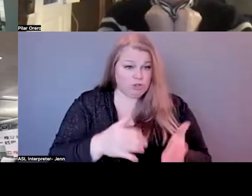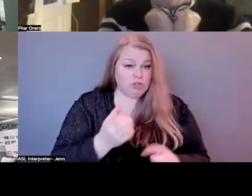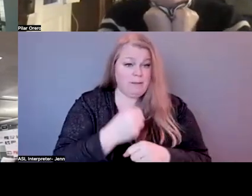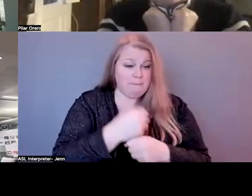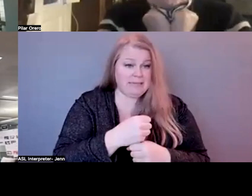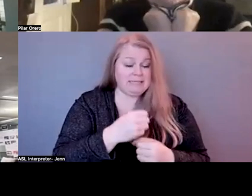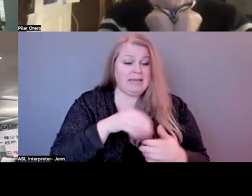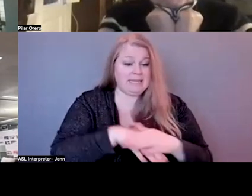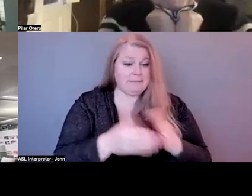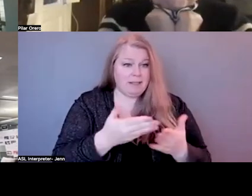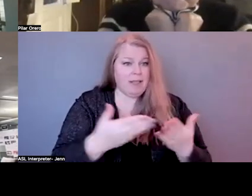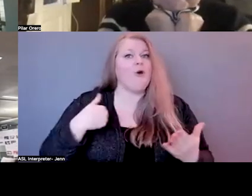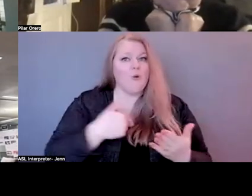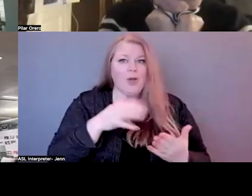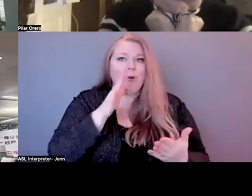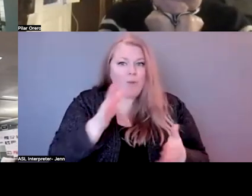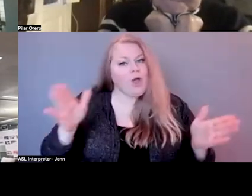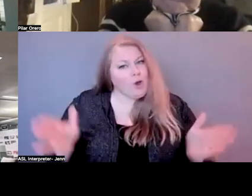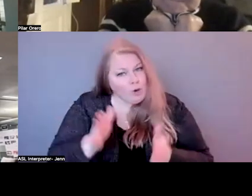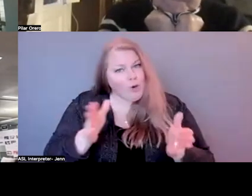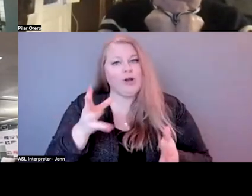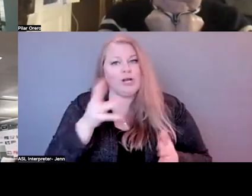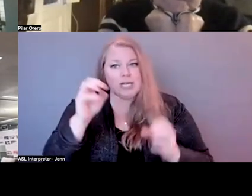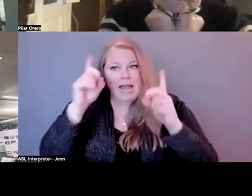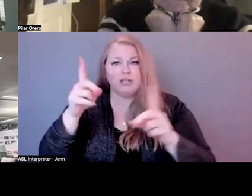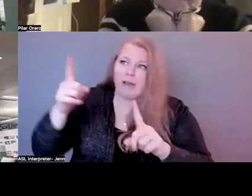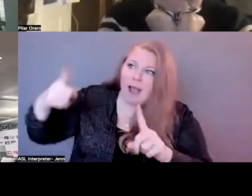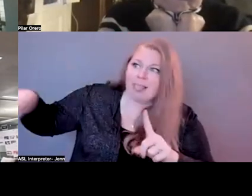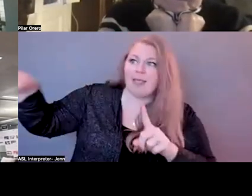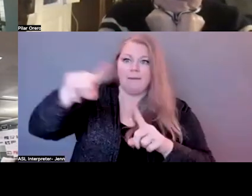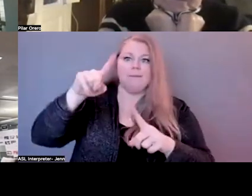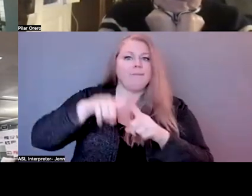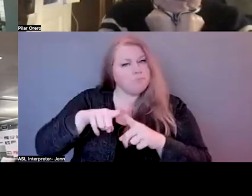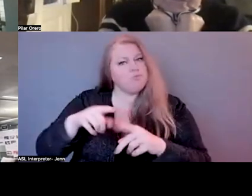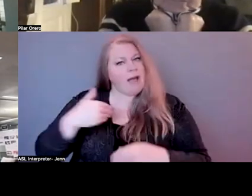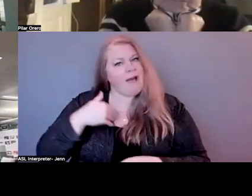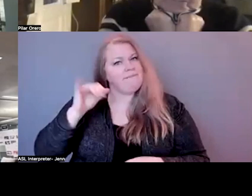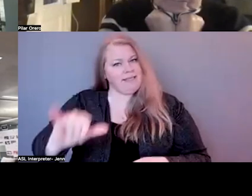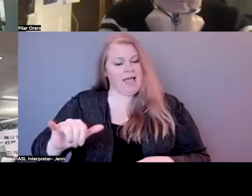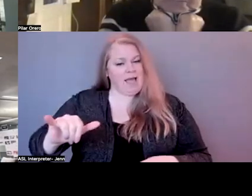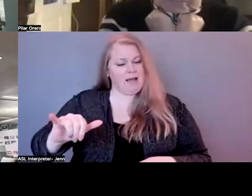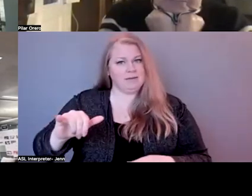We are going to encourage and educate other people to have this notion of accessibility and also